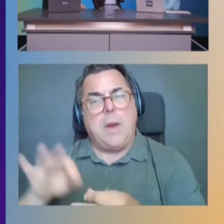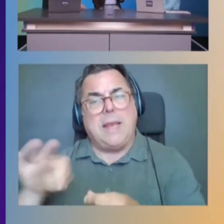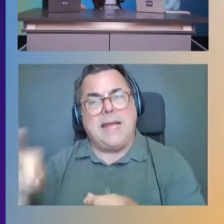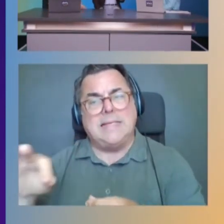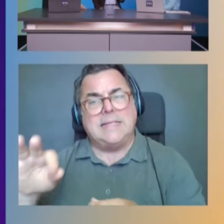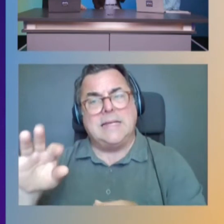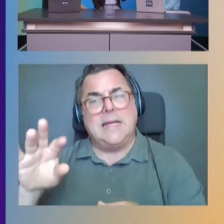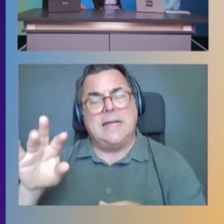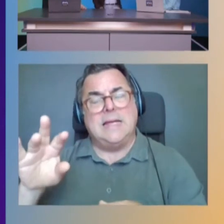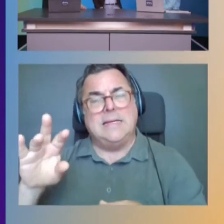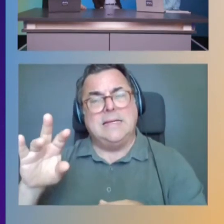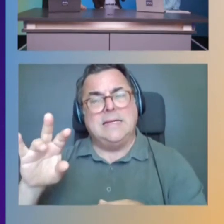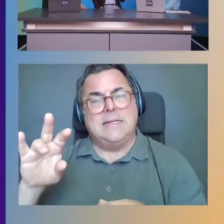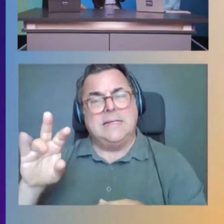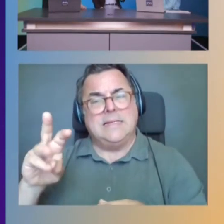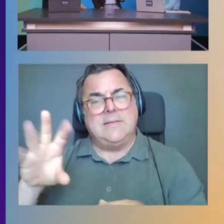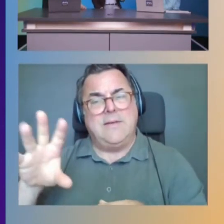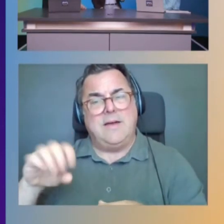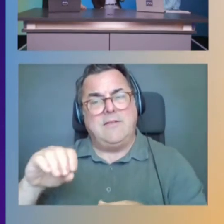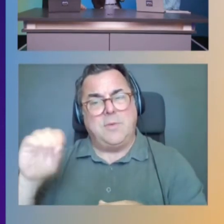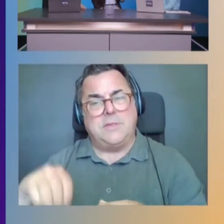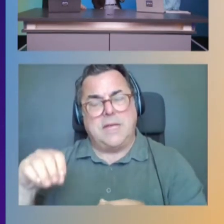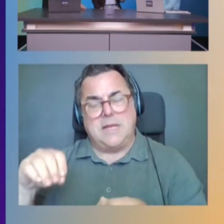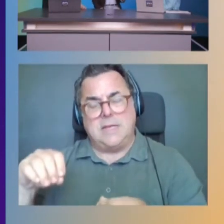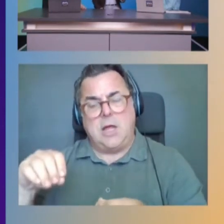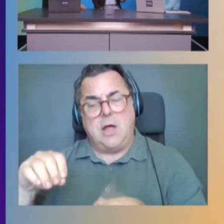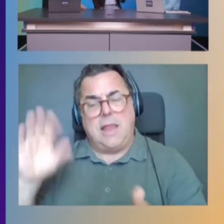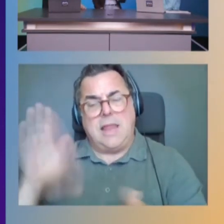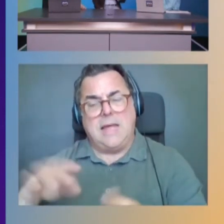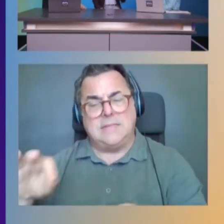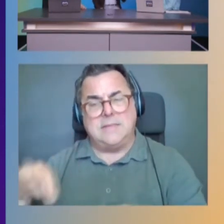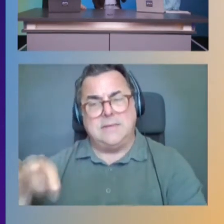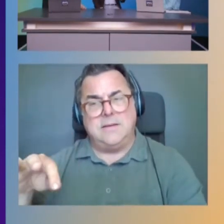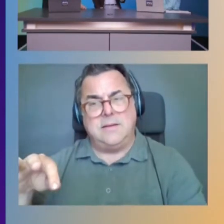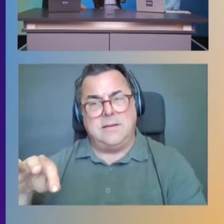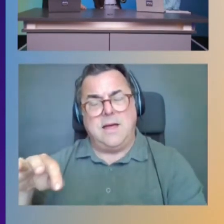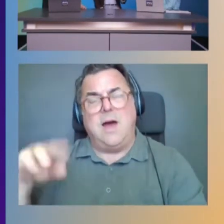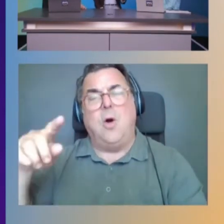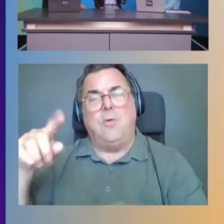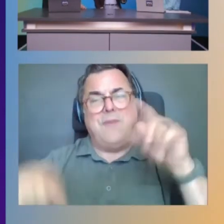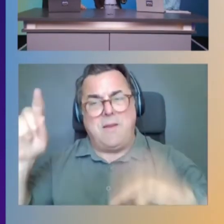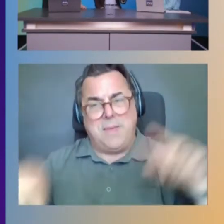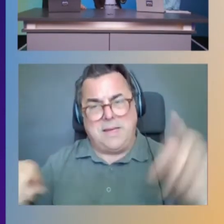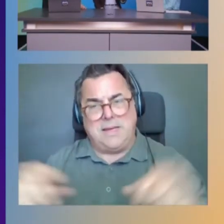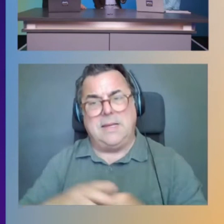compared to the provision vision instances. And they use the Graviton2 processes,